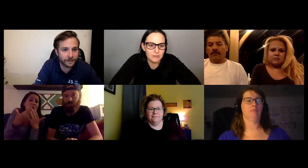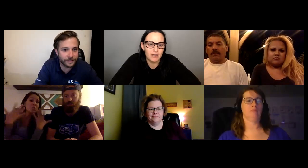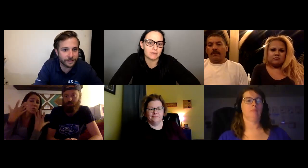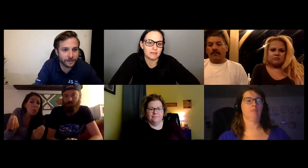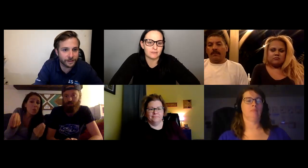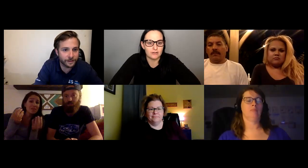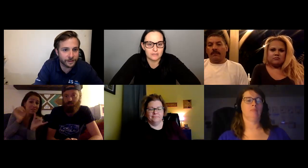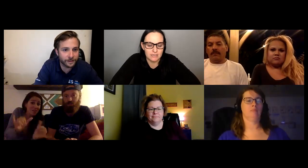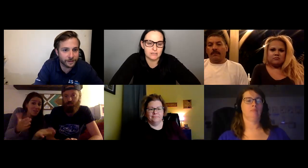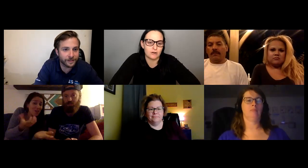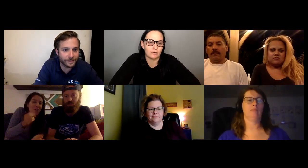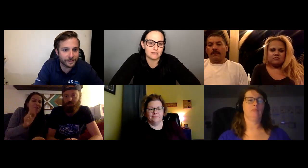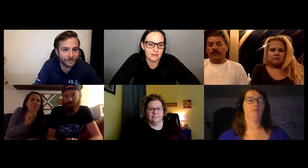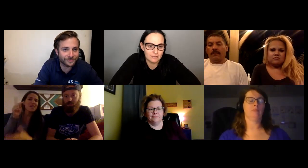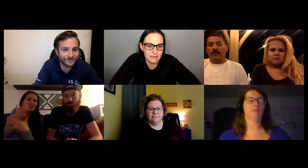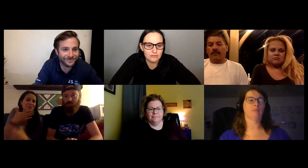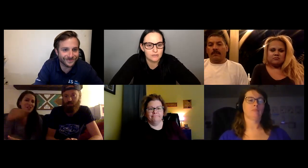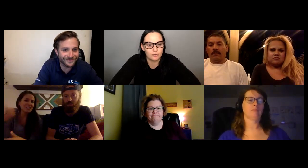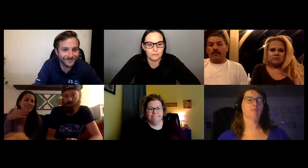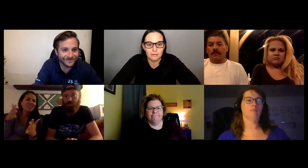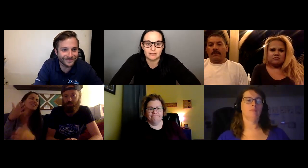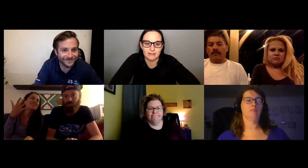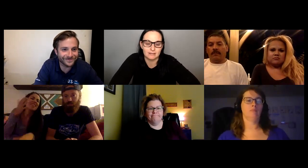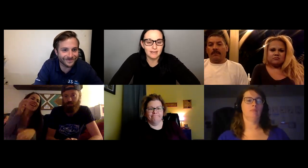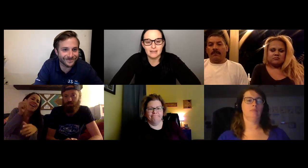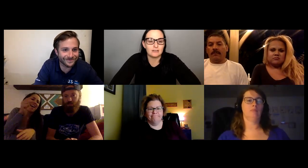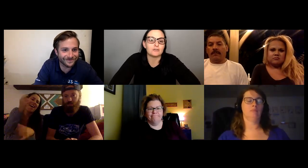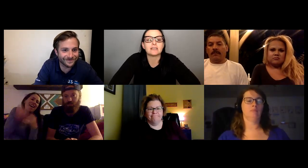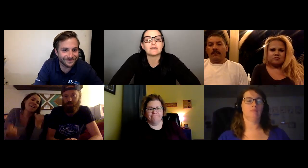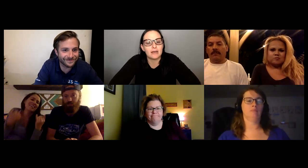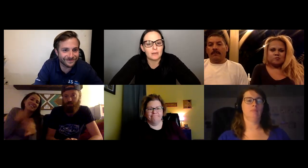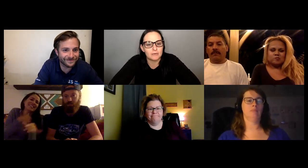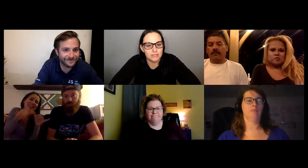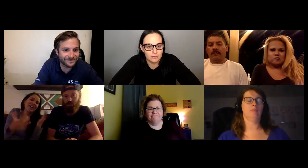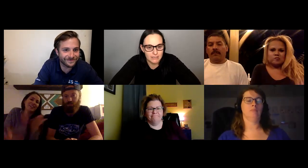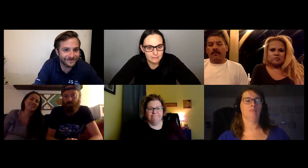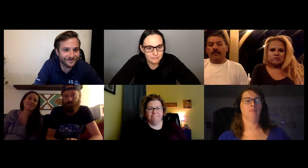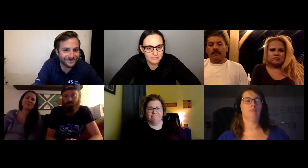possibility for our kids to go to the deaf residential school maybe they you know just give